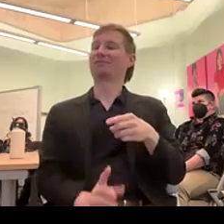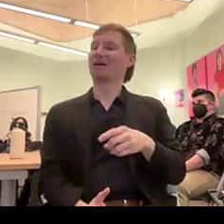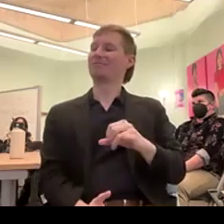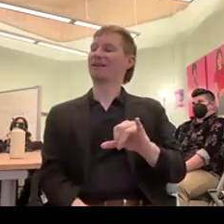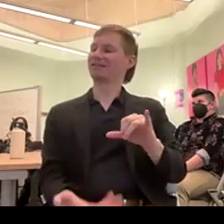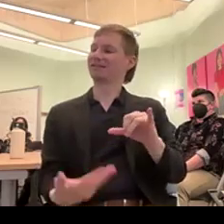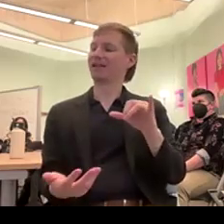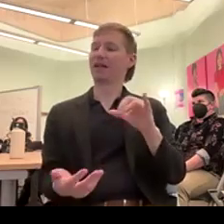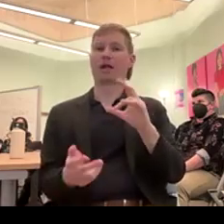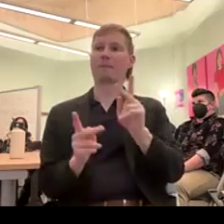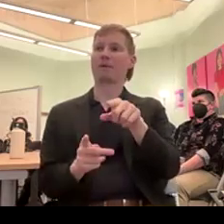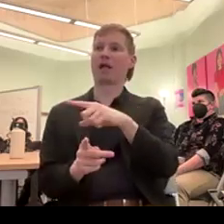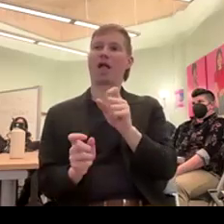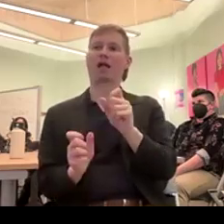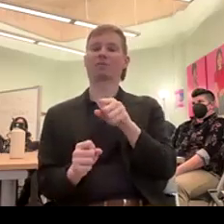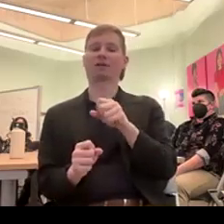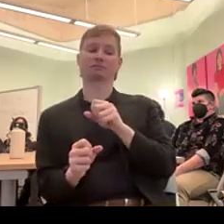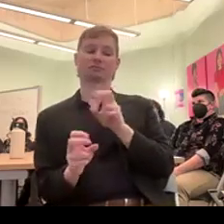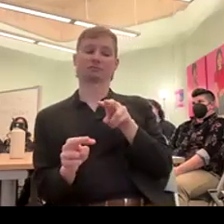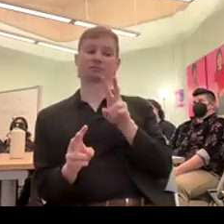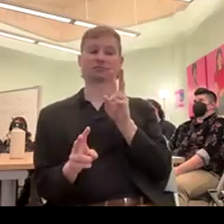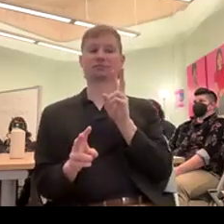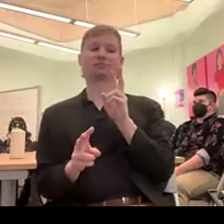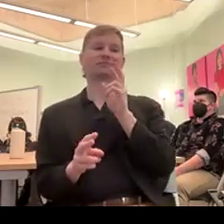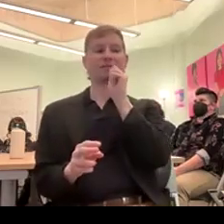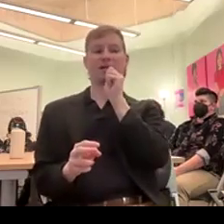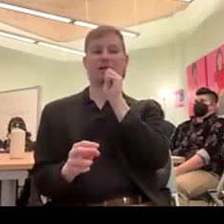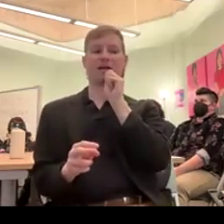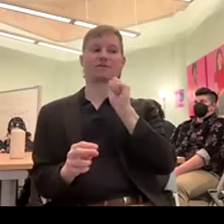because sometimes I get to the point where I'm like, you know, people are again, very, can be